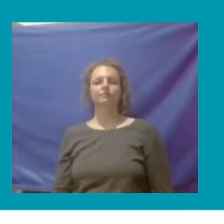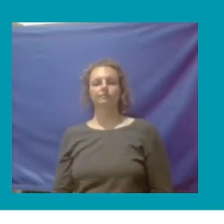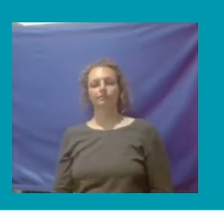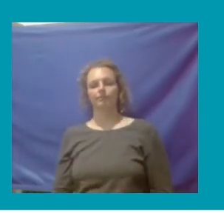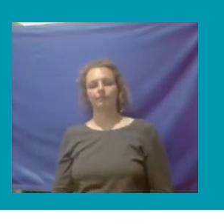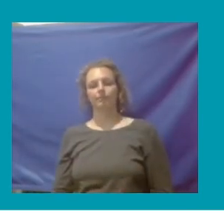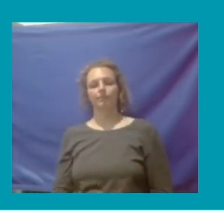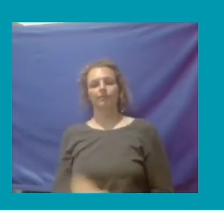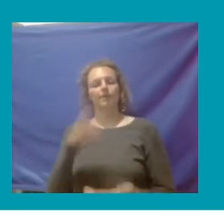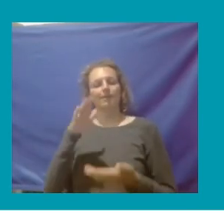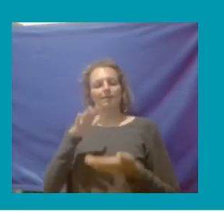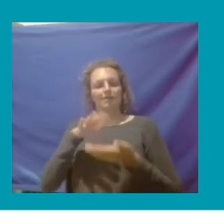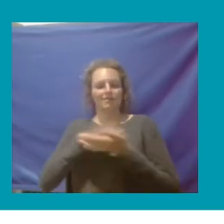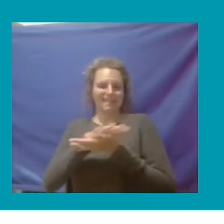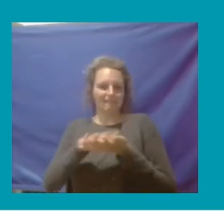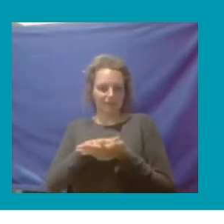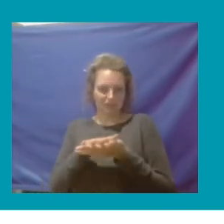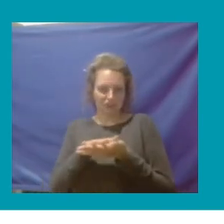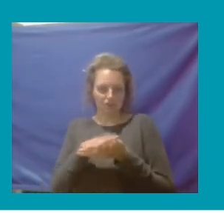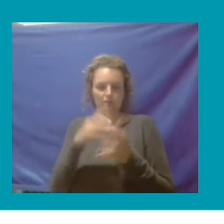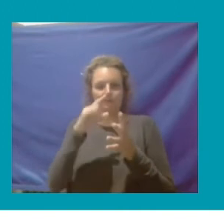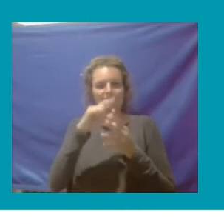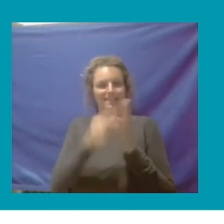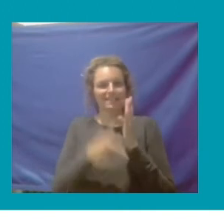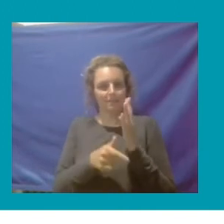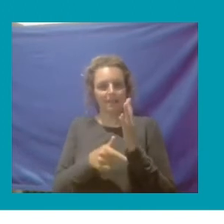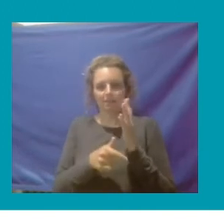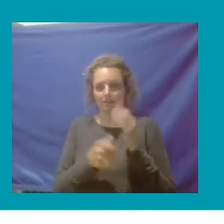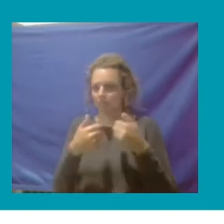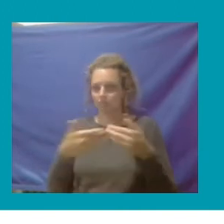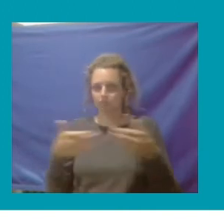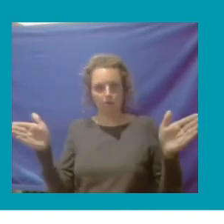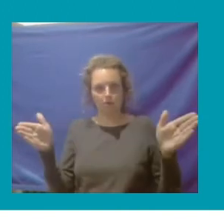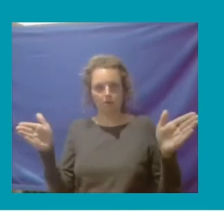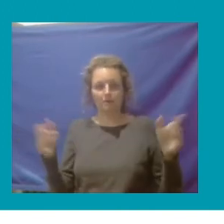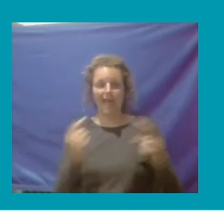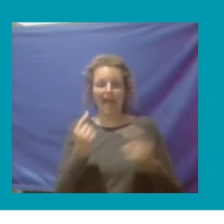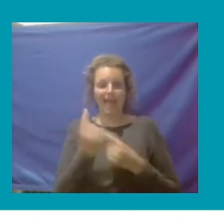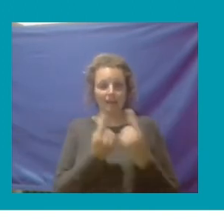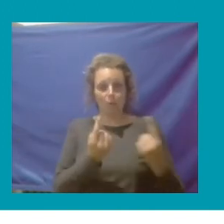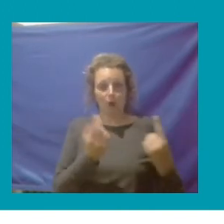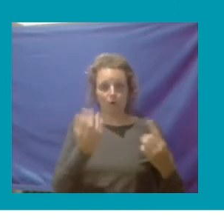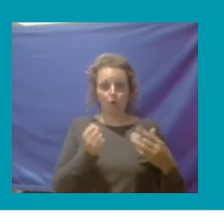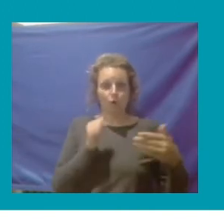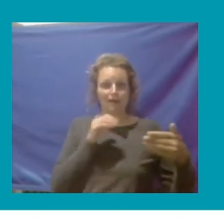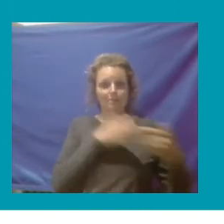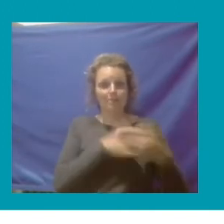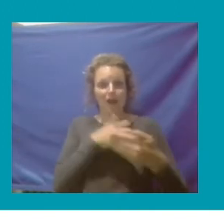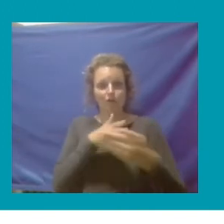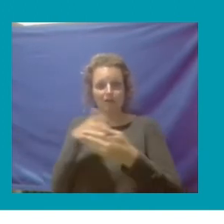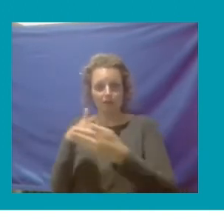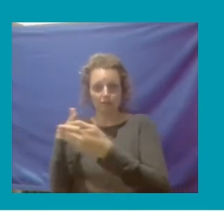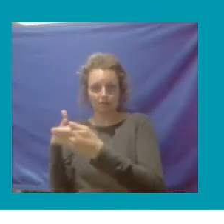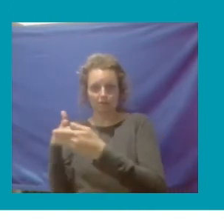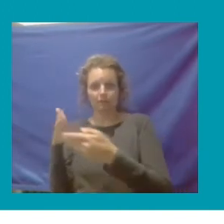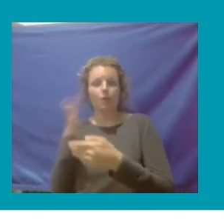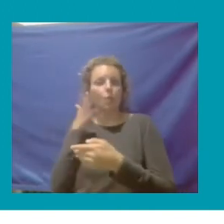It's really anybody who faces barriers in in the recruitment process or in an employment generally. And so you know,